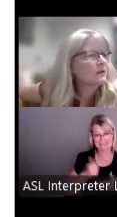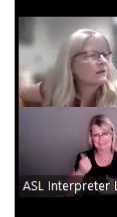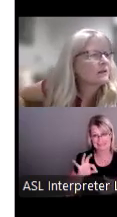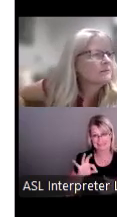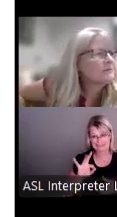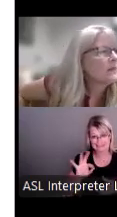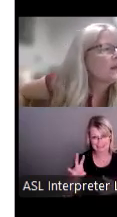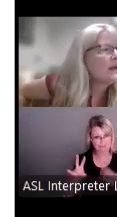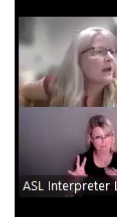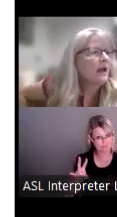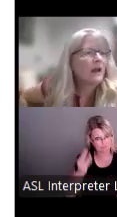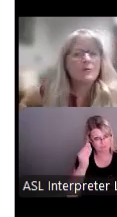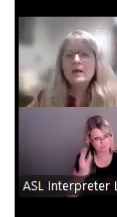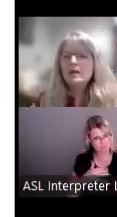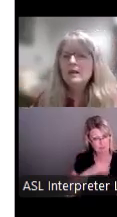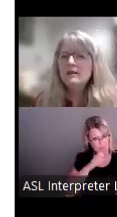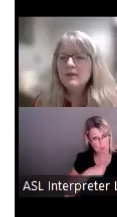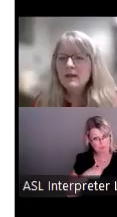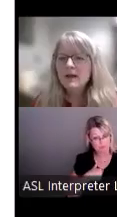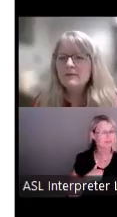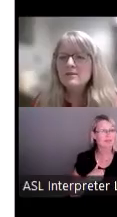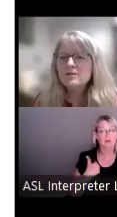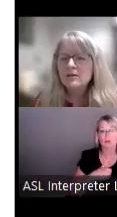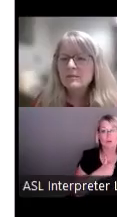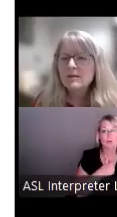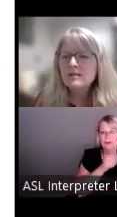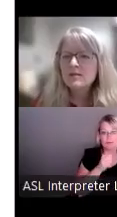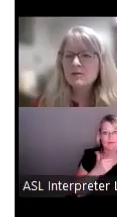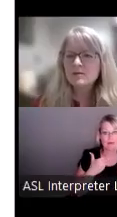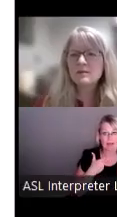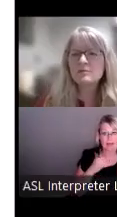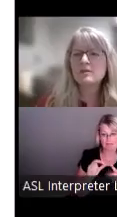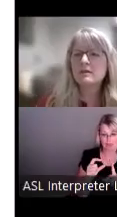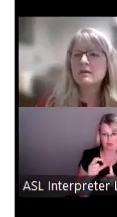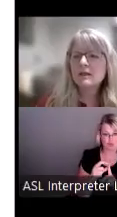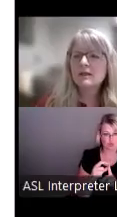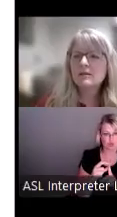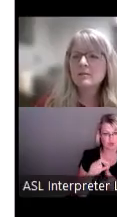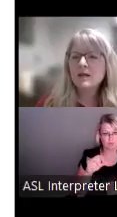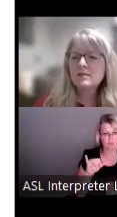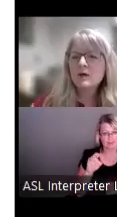an idea, and we didn't even have the term interoception in as